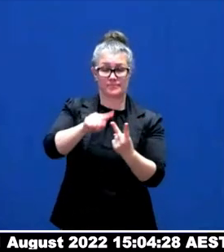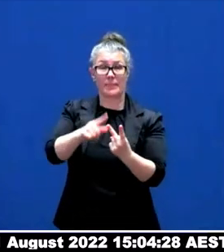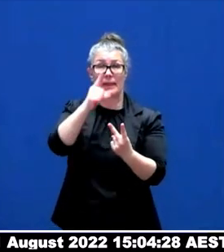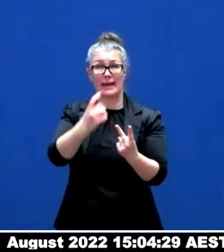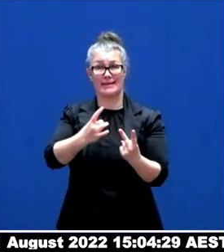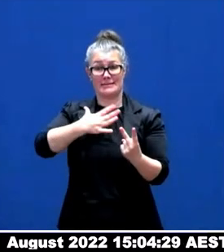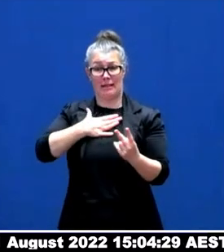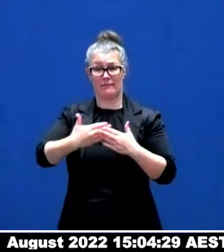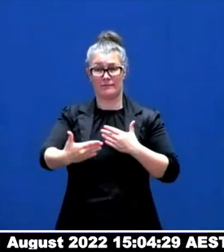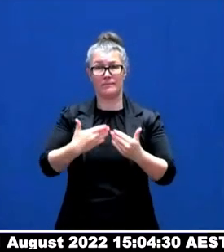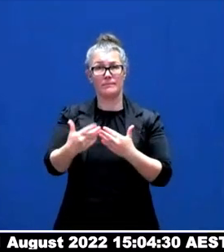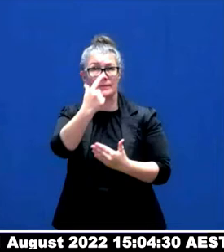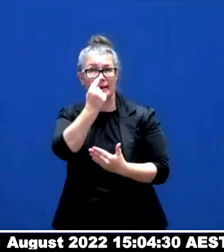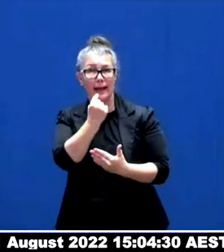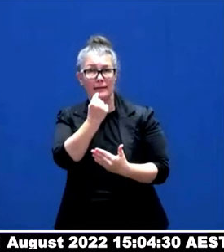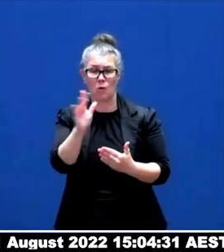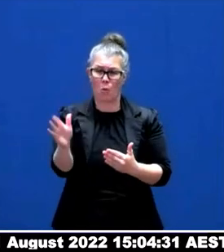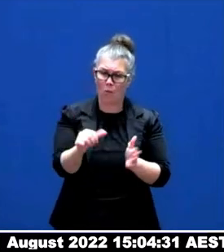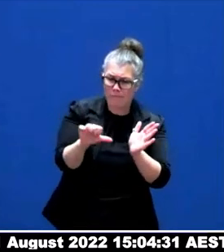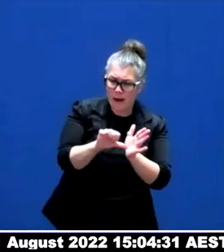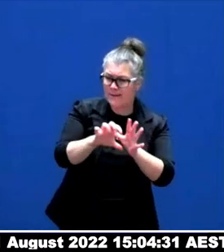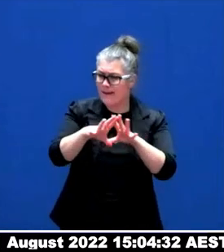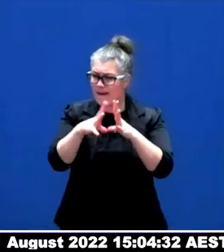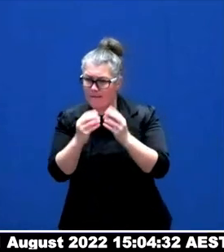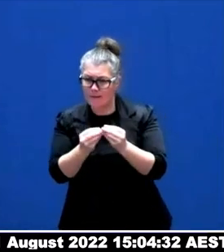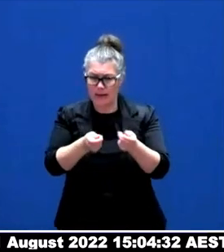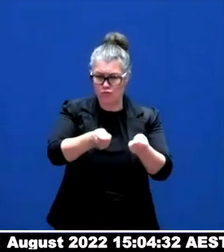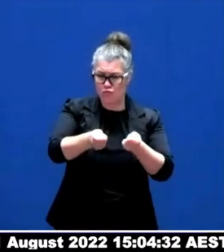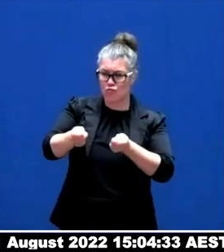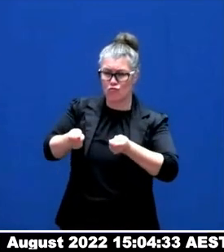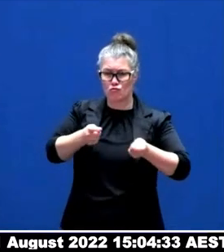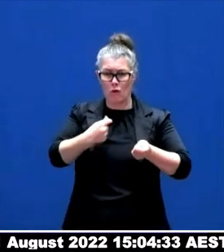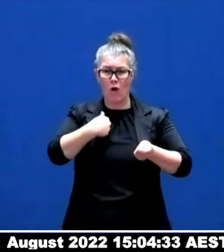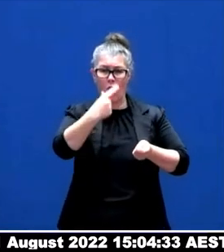all their funding and their providers themselves, and they pay the providers